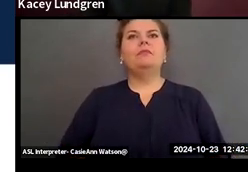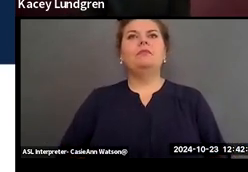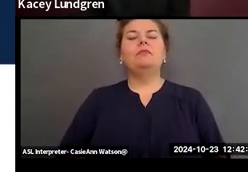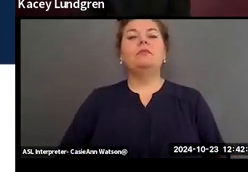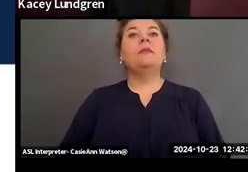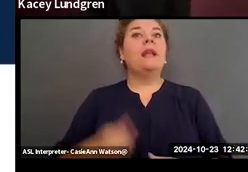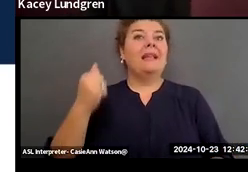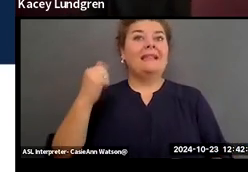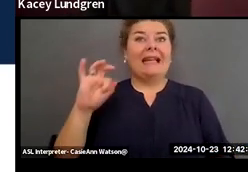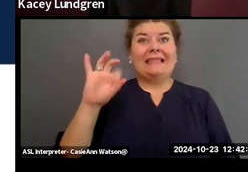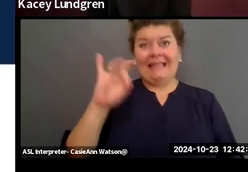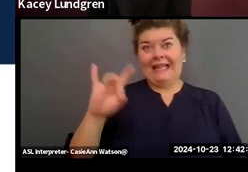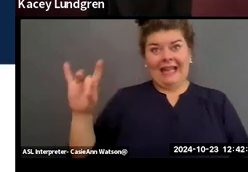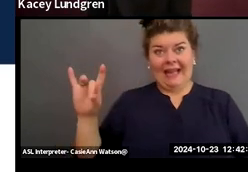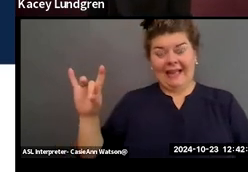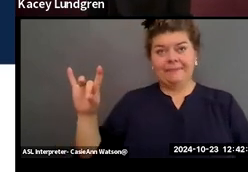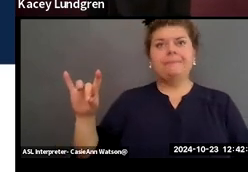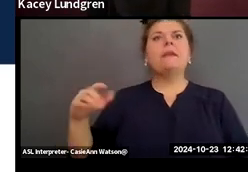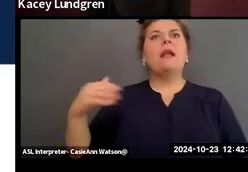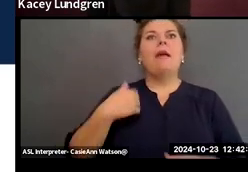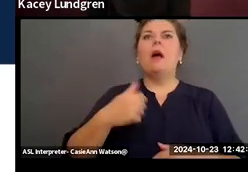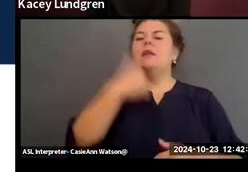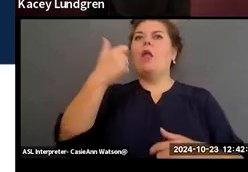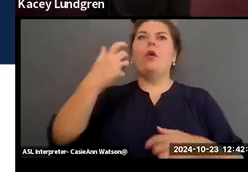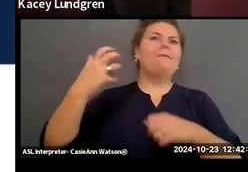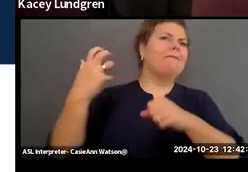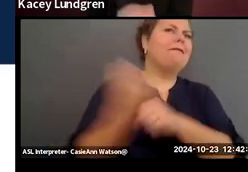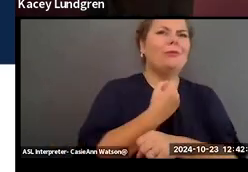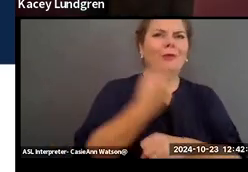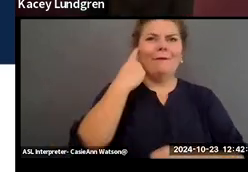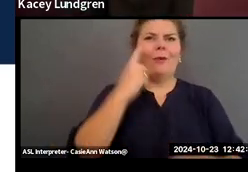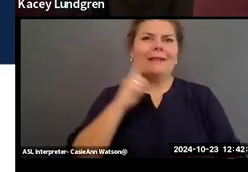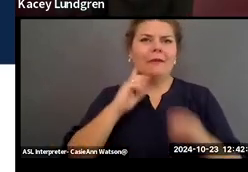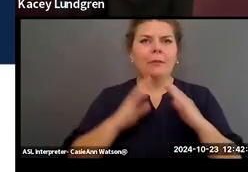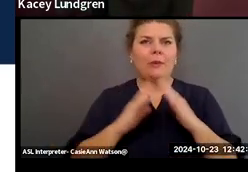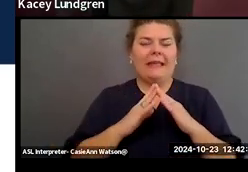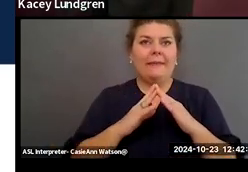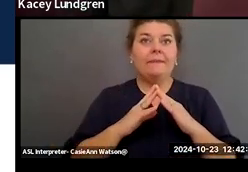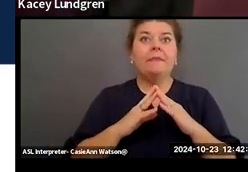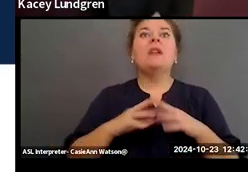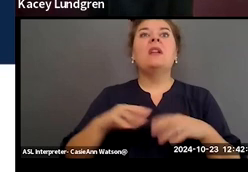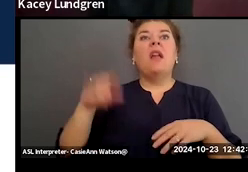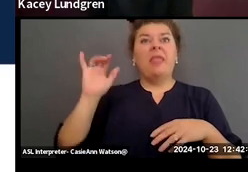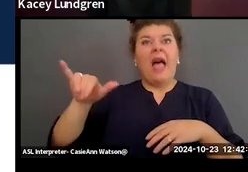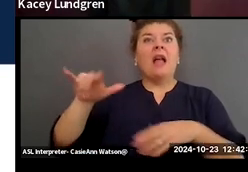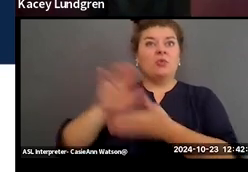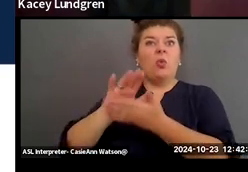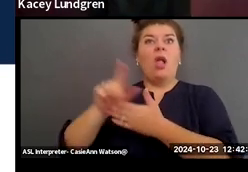In 1988, there was another huge victory for the deaf community. In its 124 year history,